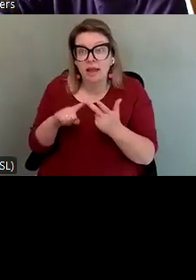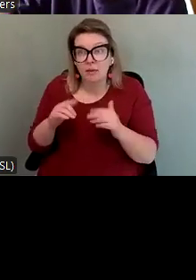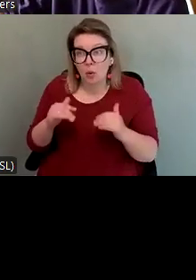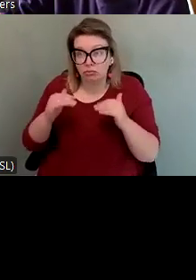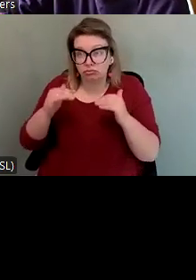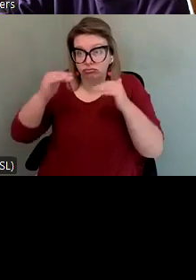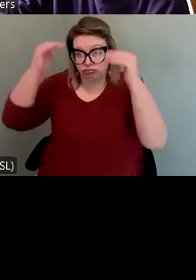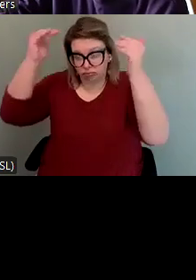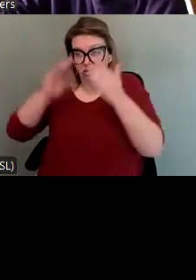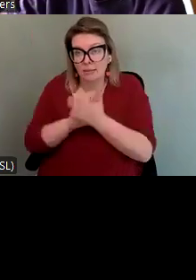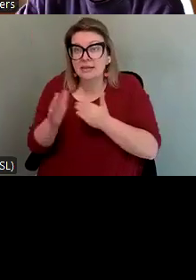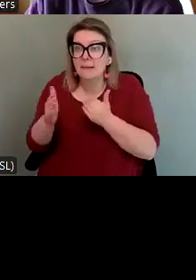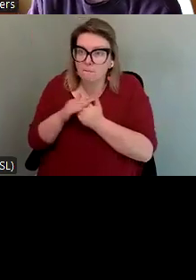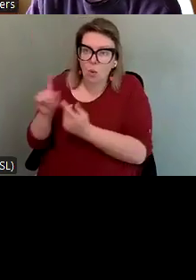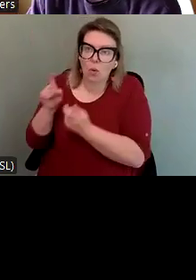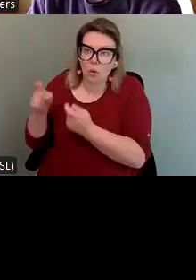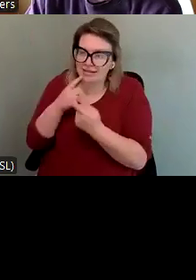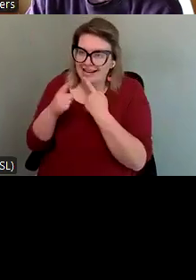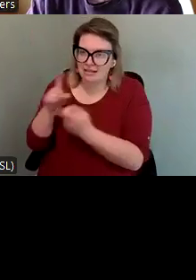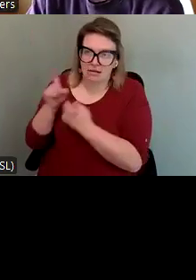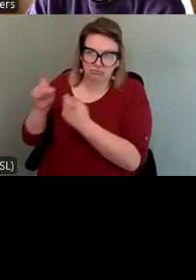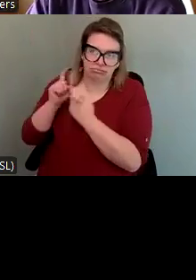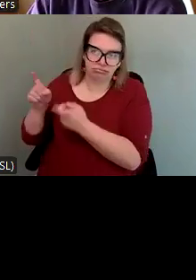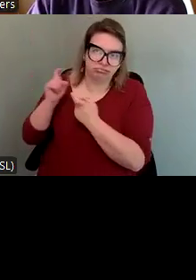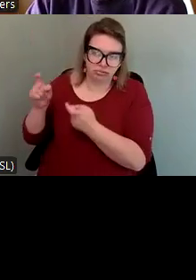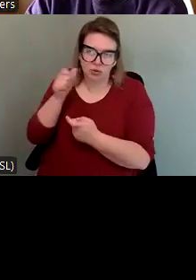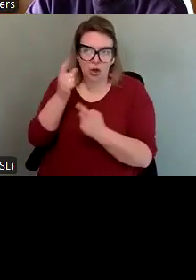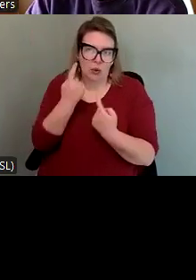that's flowing into your Meta pixels and other pixels.